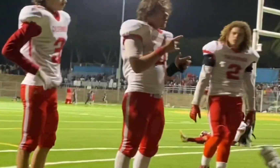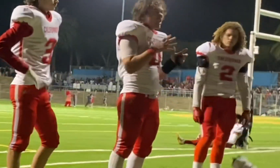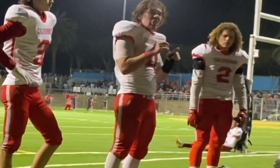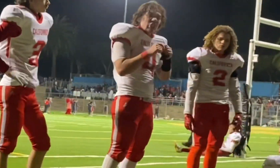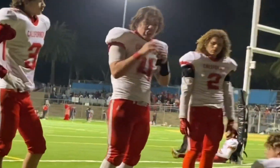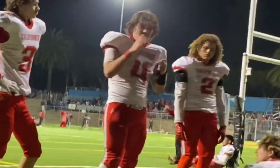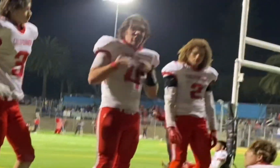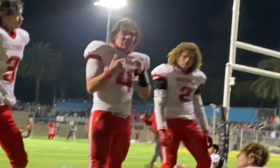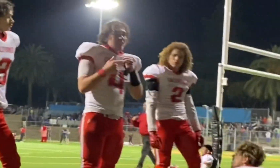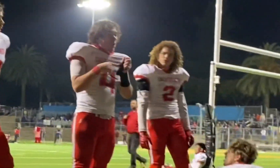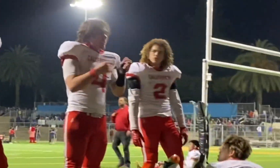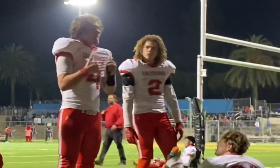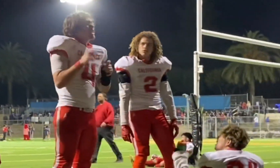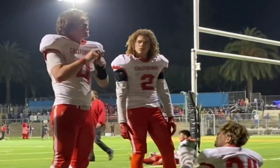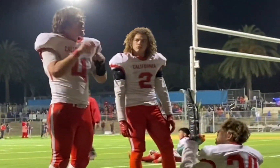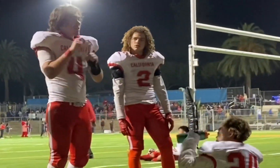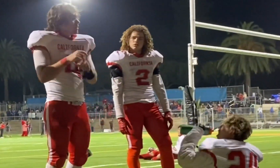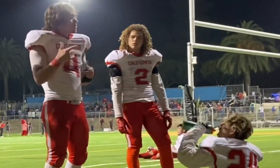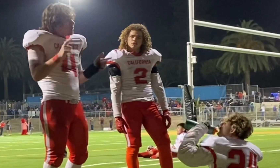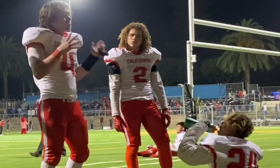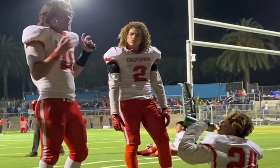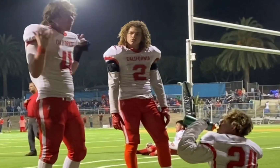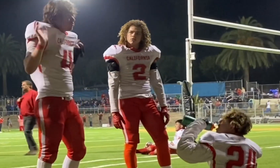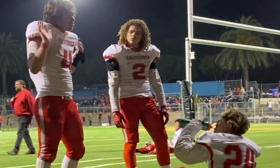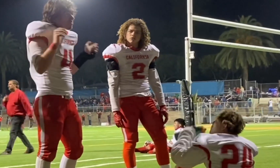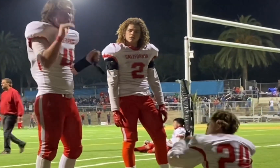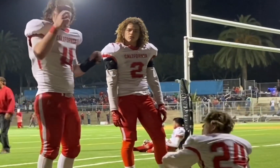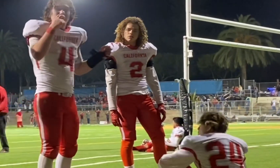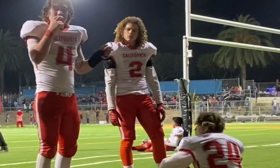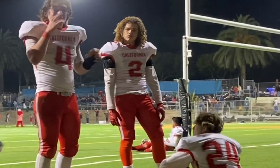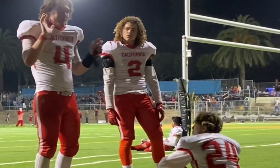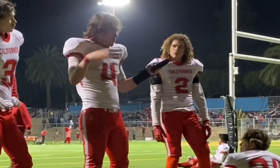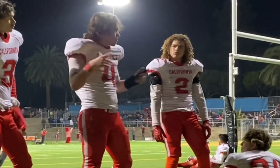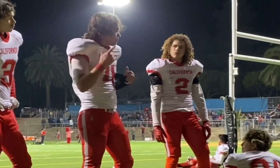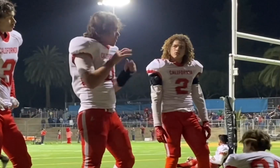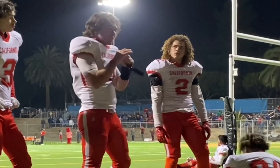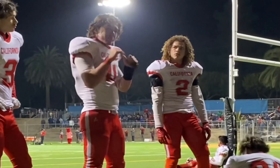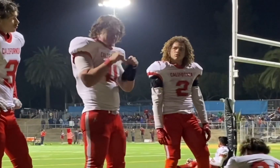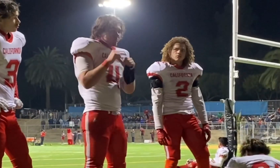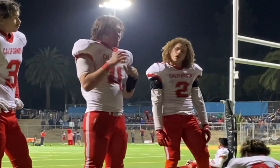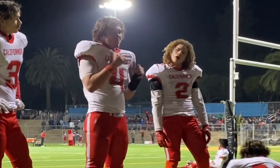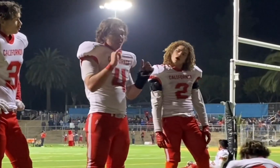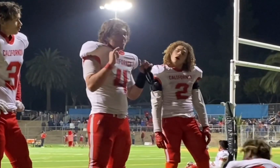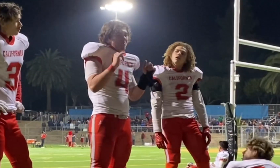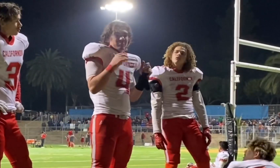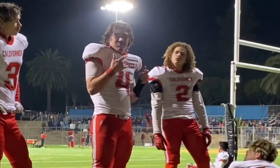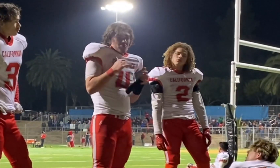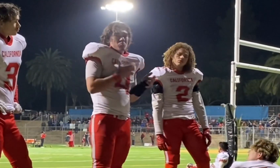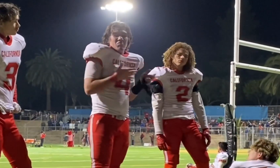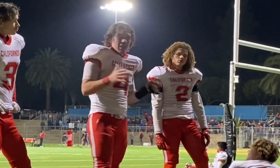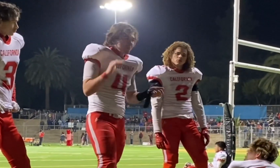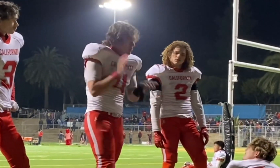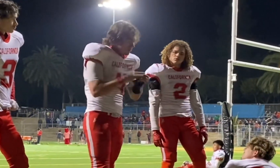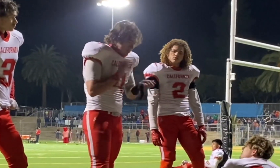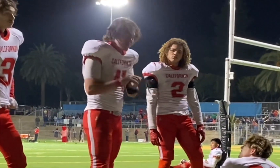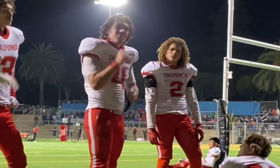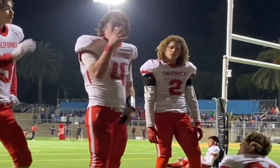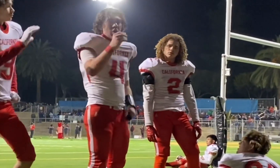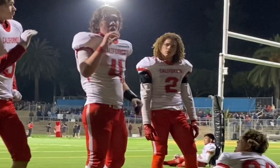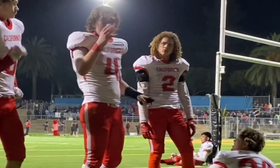(#4 Trevin Adams): remain playing our game clean even though they have been physical hitting us roughly let go of it! we stay focused and remain playing our game